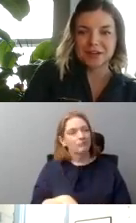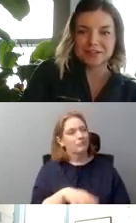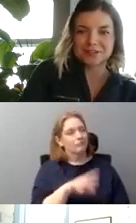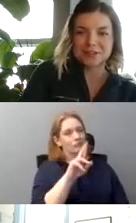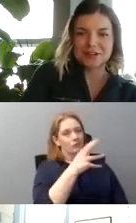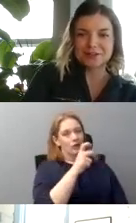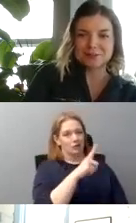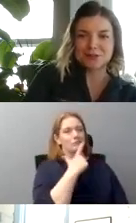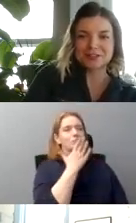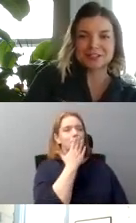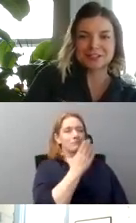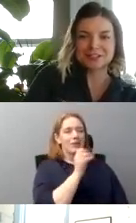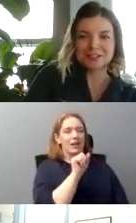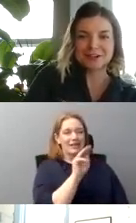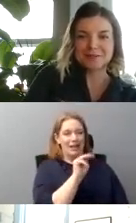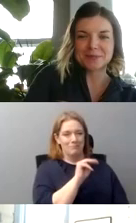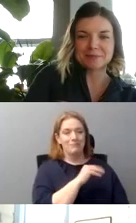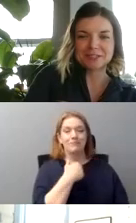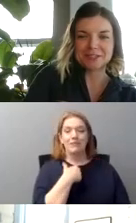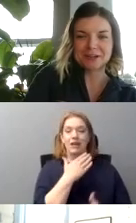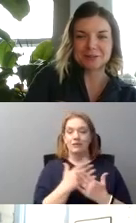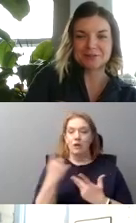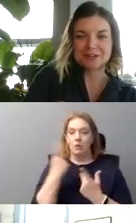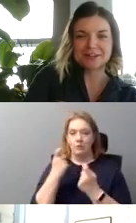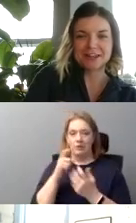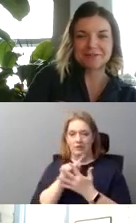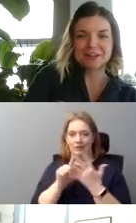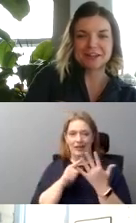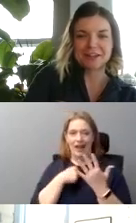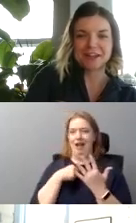Okay, so we do have some questions. I'm gonna start with one that I feel like